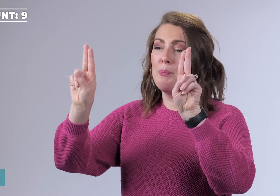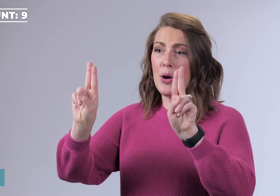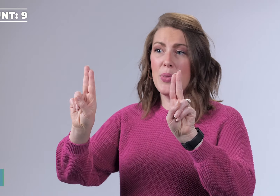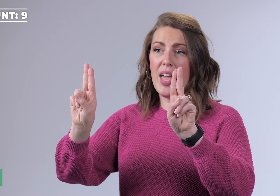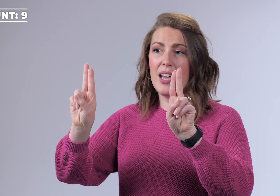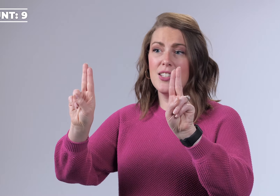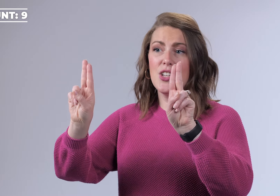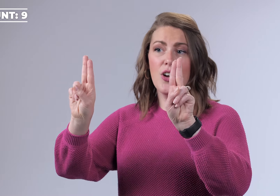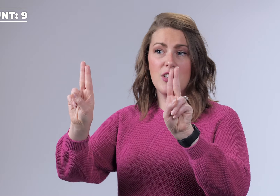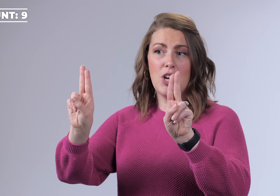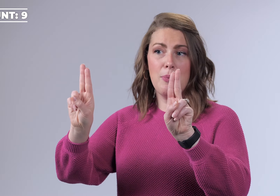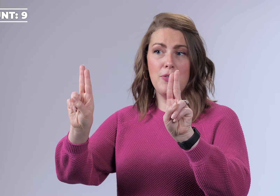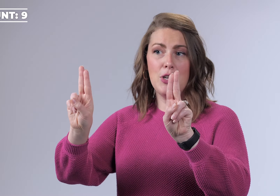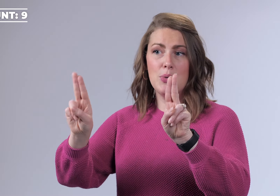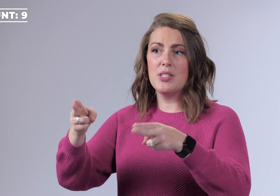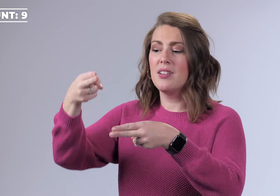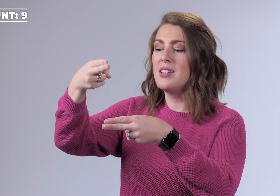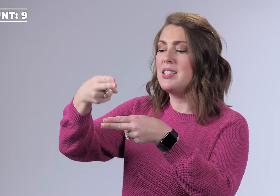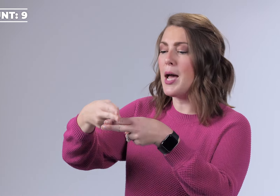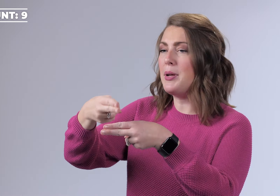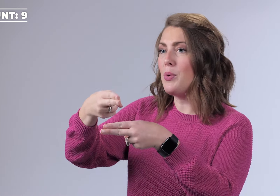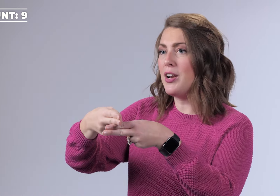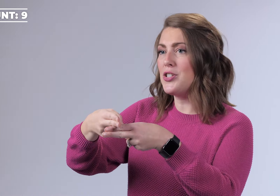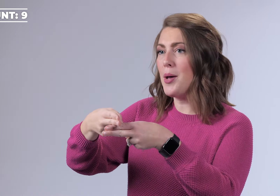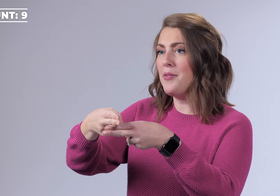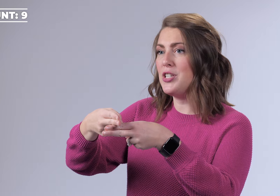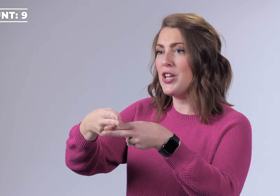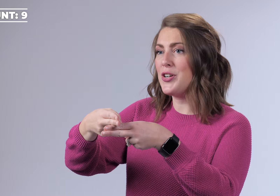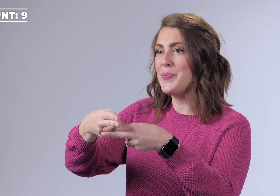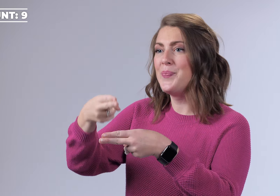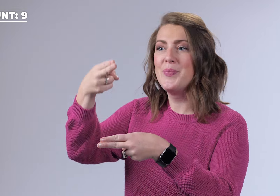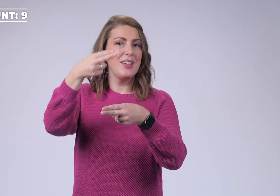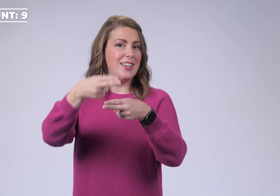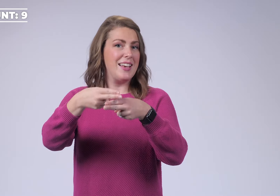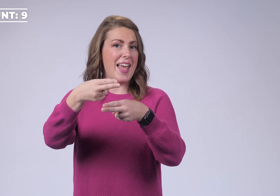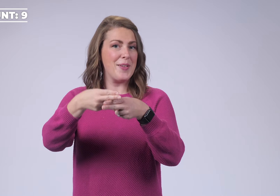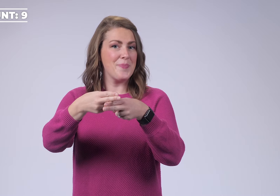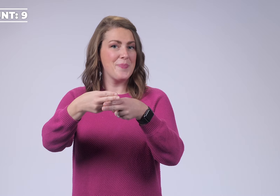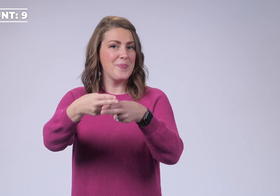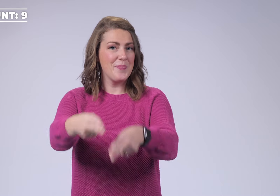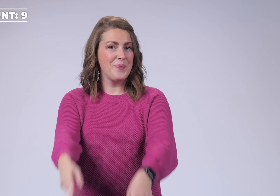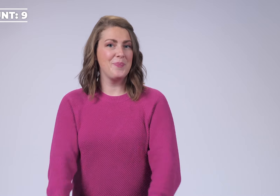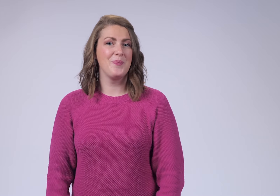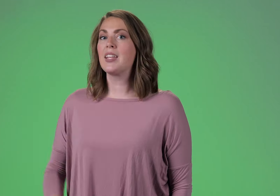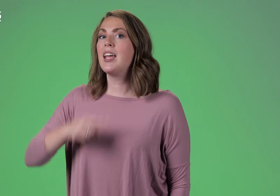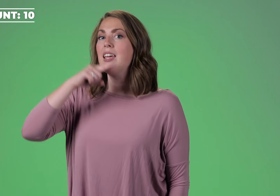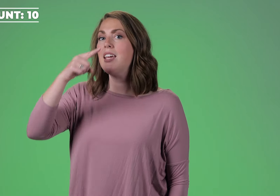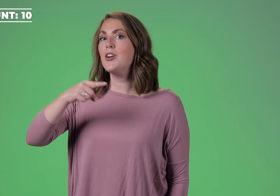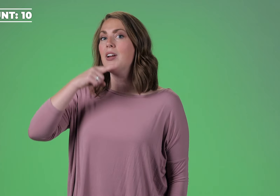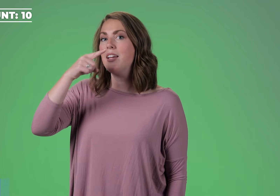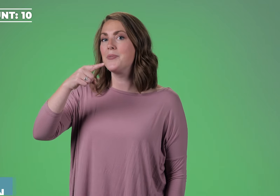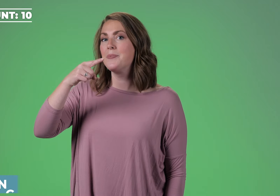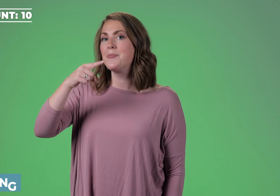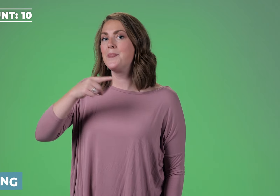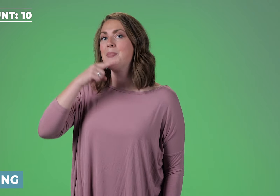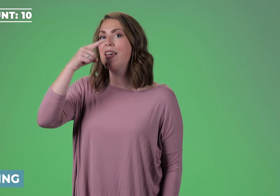Both hands are the shape of “U’s” tapping right on top of each other. Name hearing.